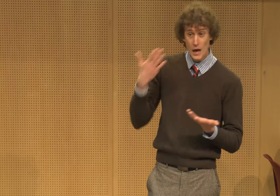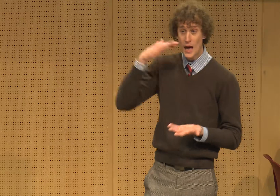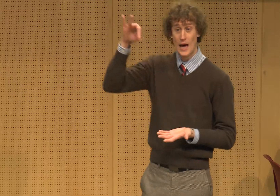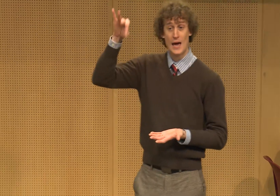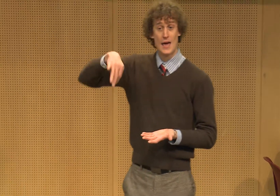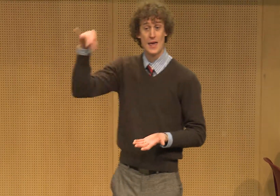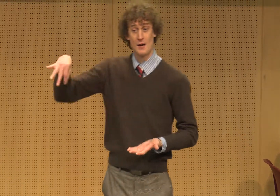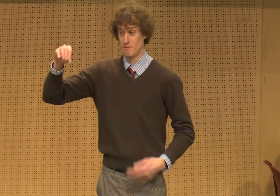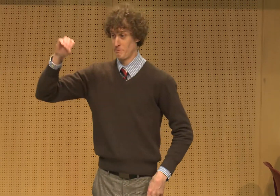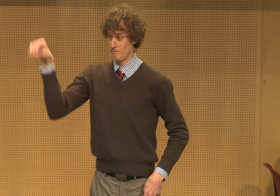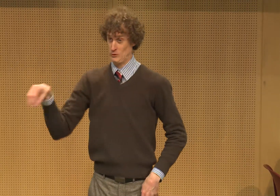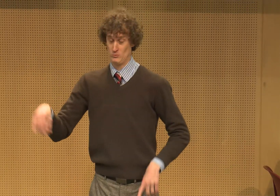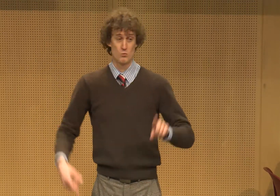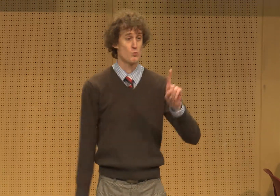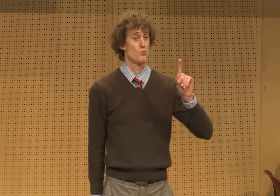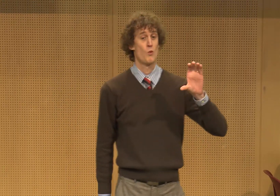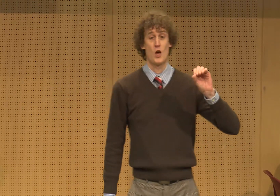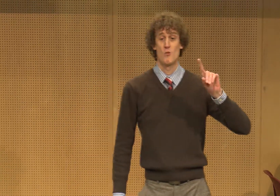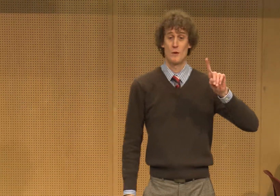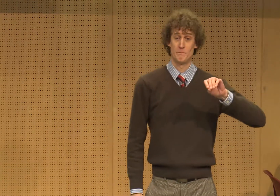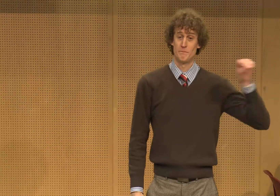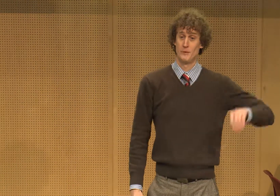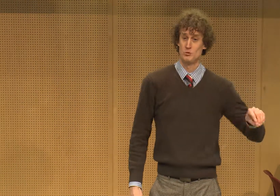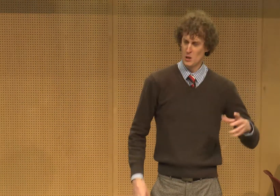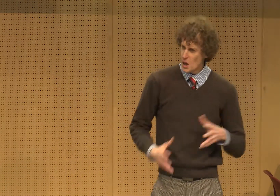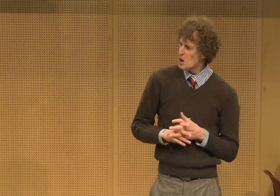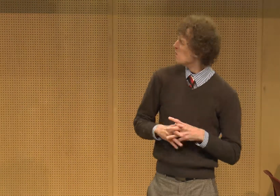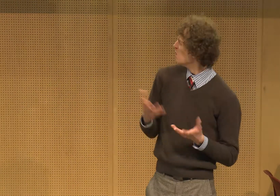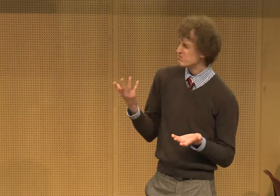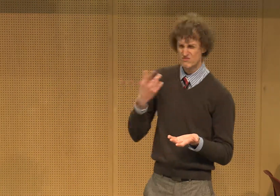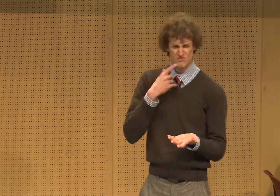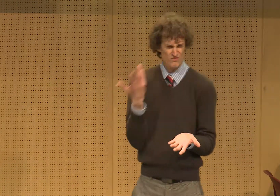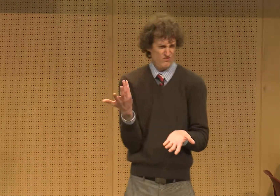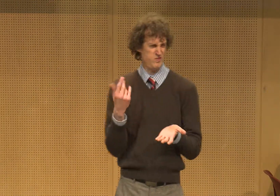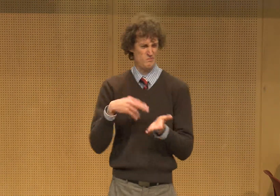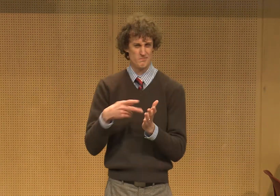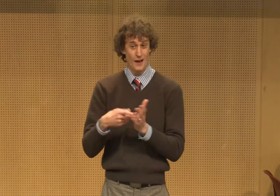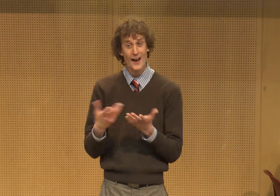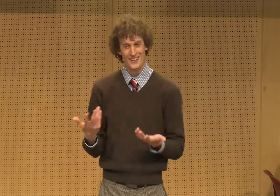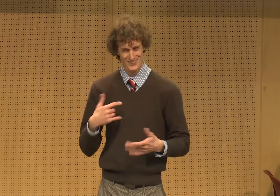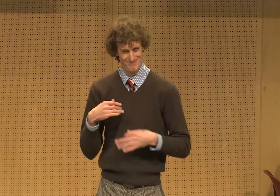99% or 101%. Maybe you get that insight.